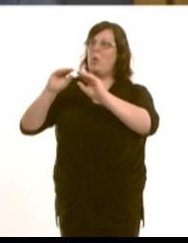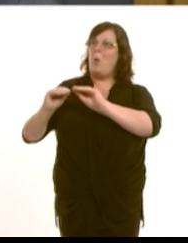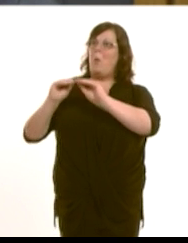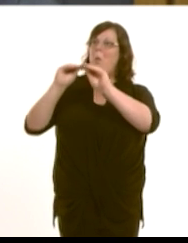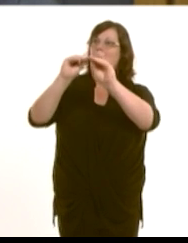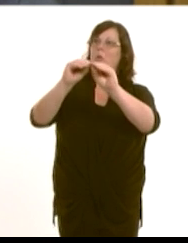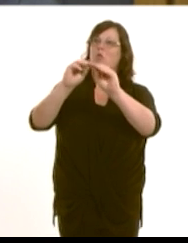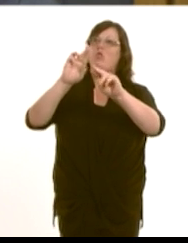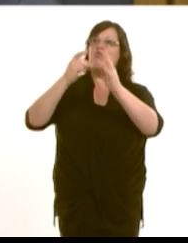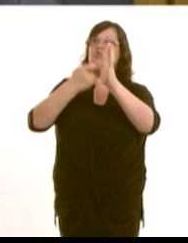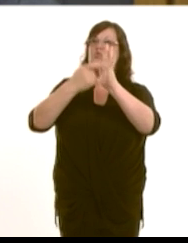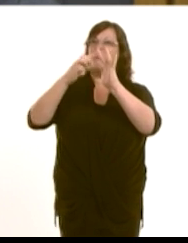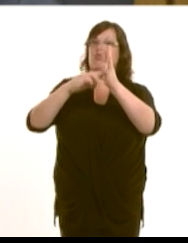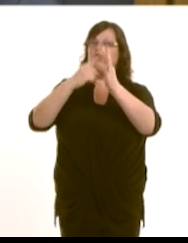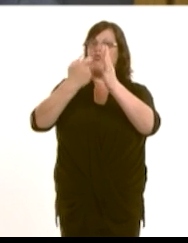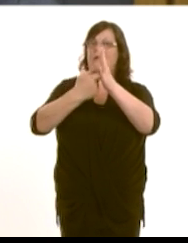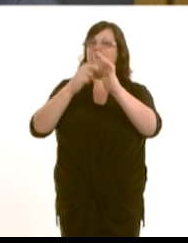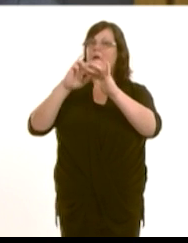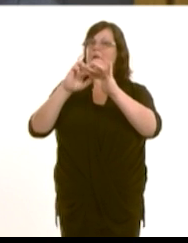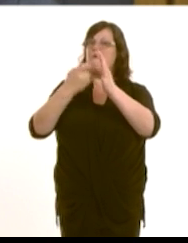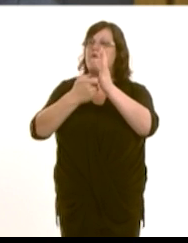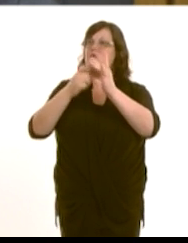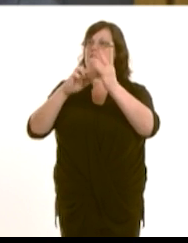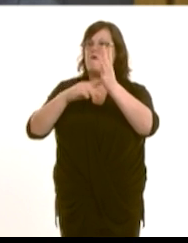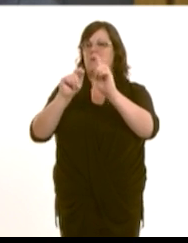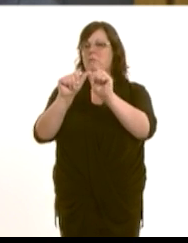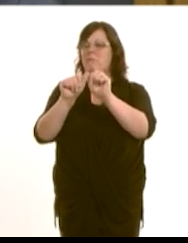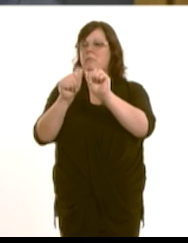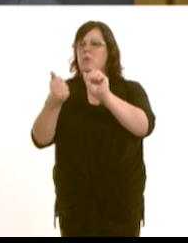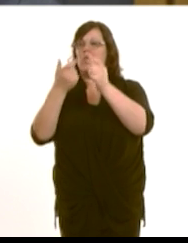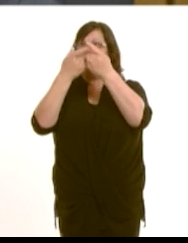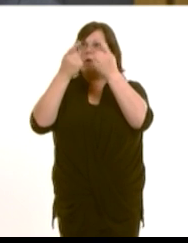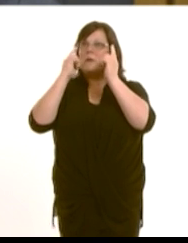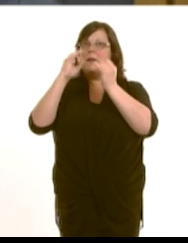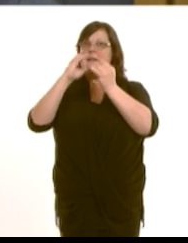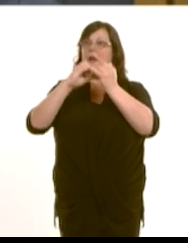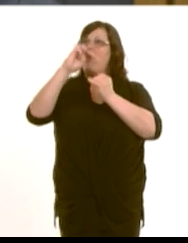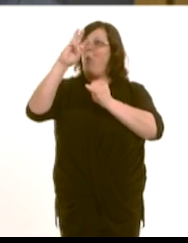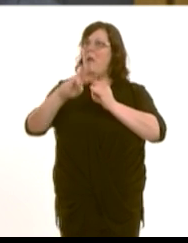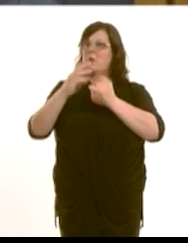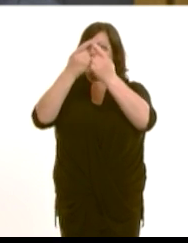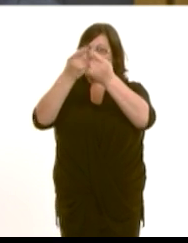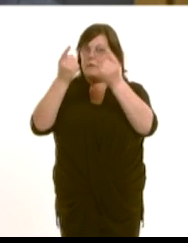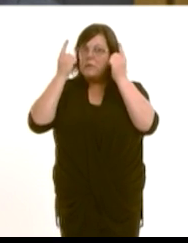alongside the University of South Wales campus and, indeed, further buildings around and